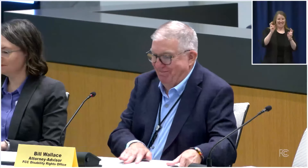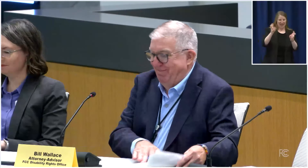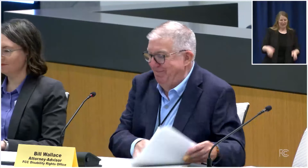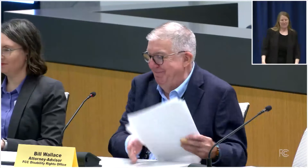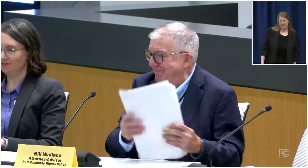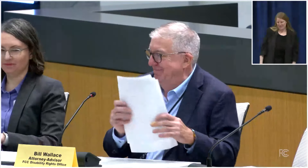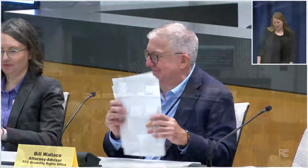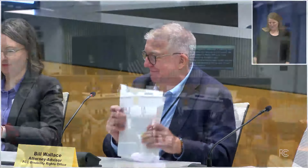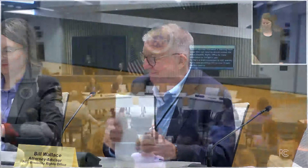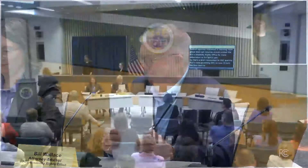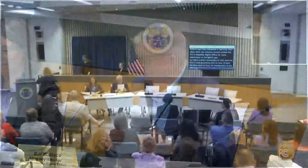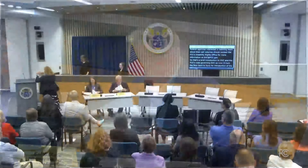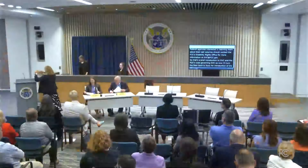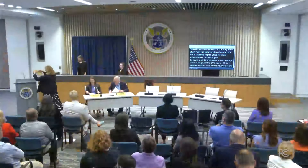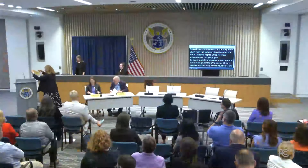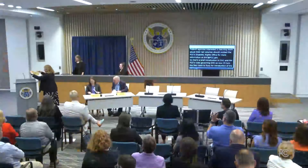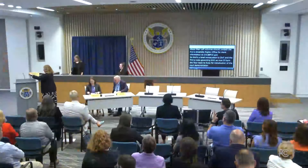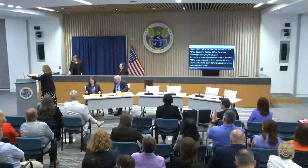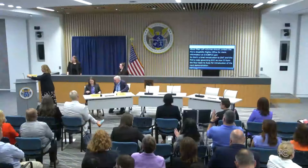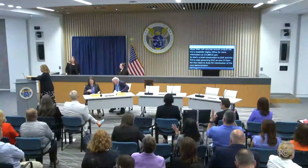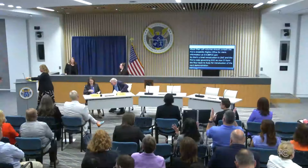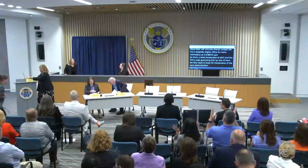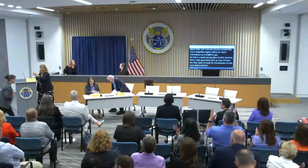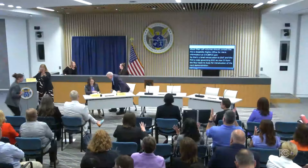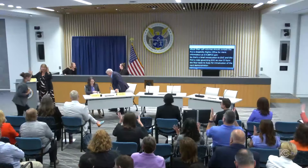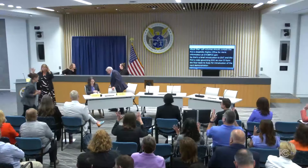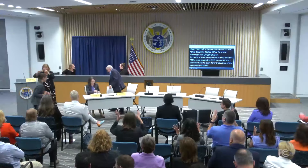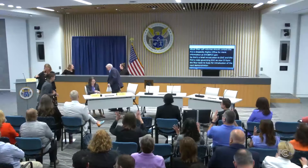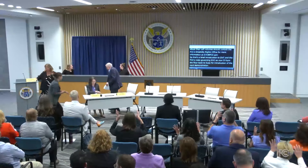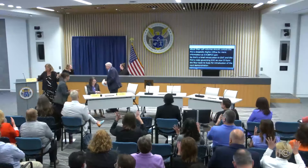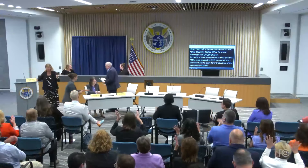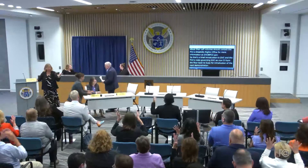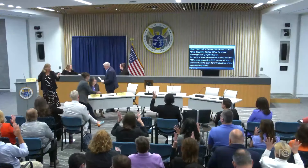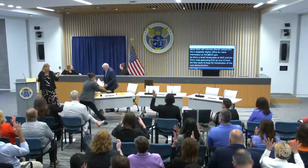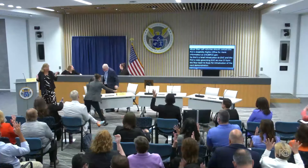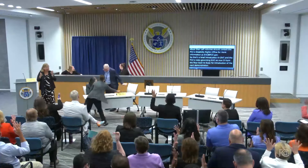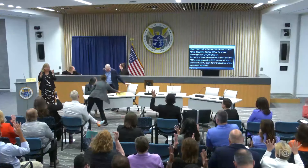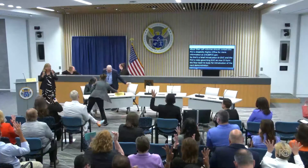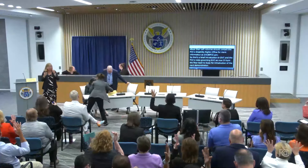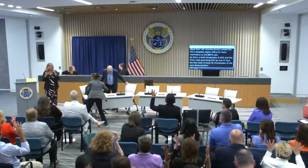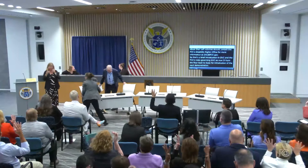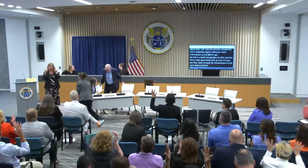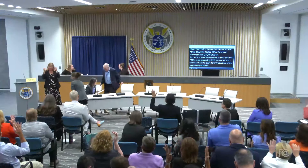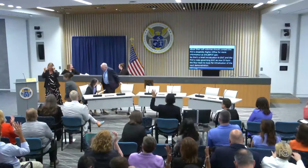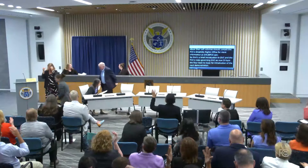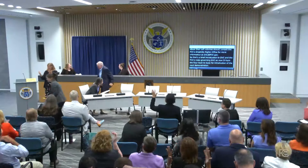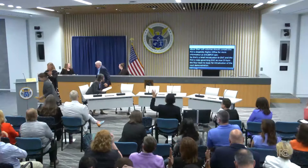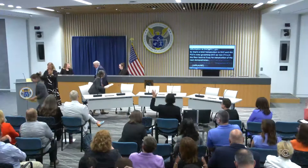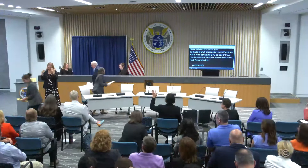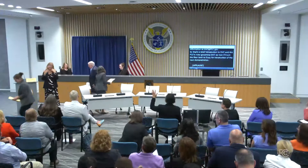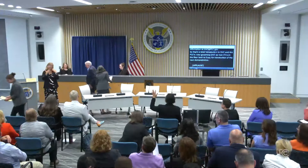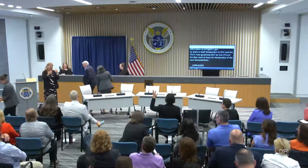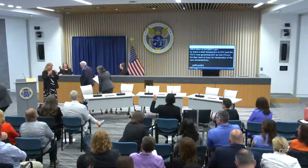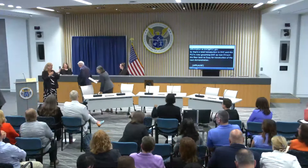AT DVC@FCC.GOV. SO THAT'S A BRIEF INTRODUCTION TO DVC AND THE FCC'S RULES GOVERNING DVC SO